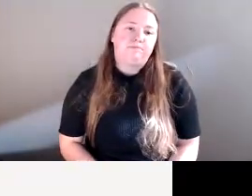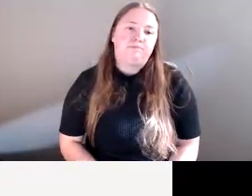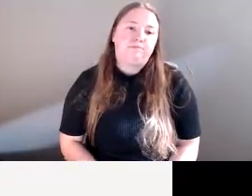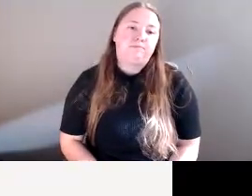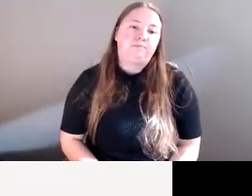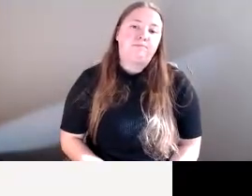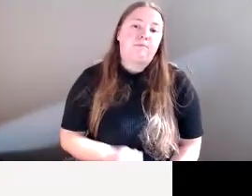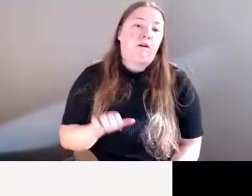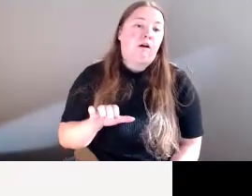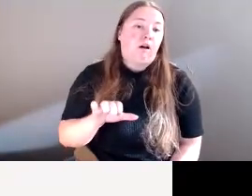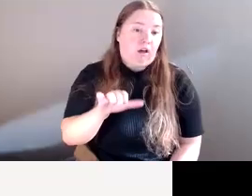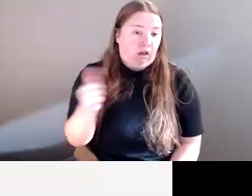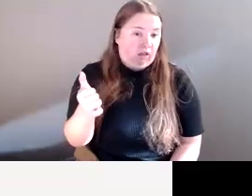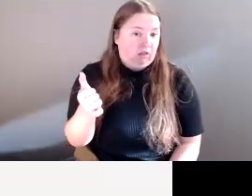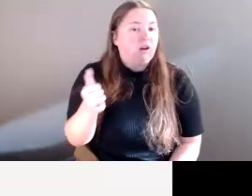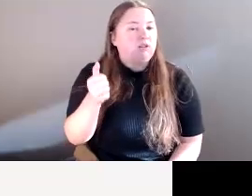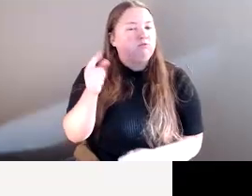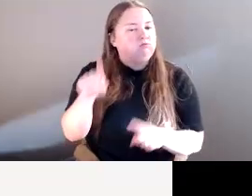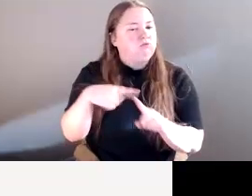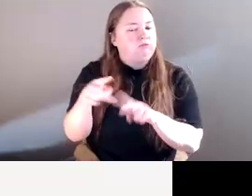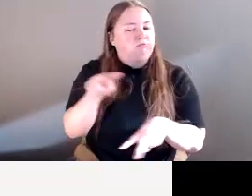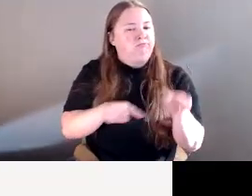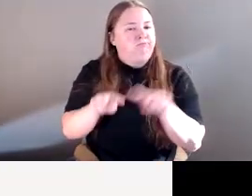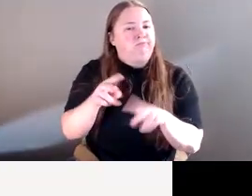When looking at the release notes, you'll see that there's going